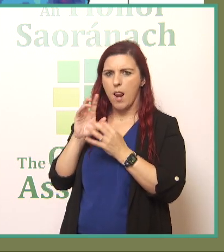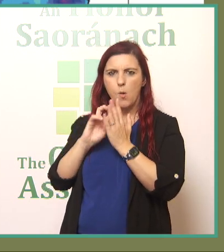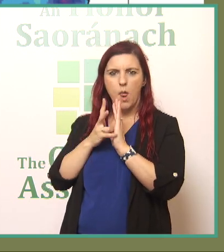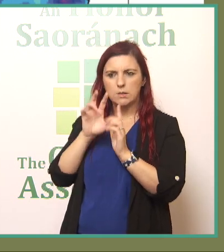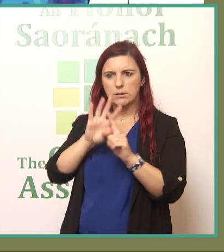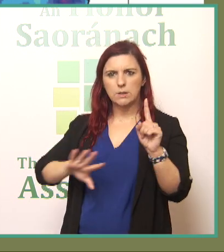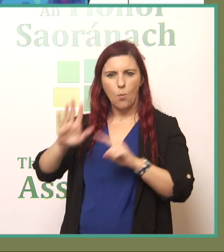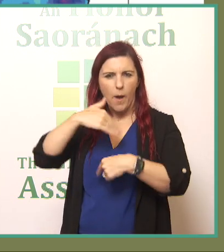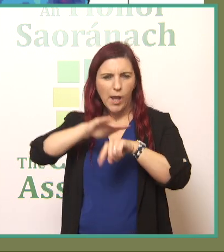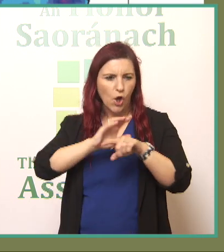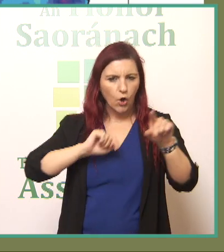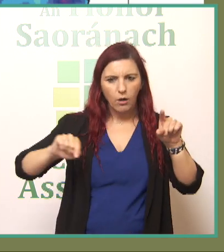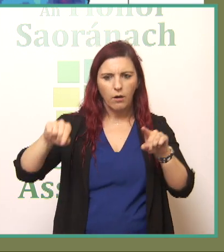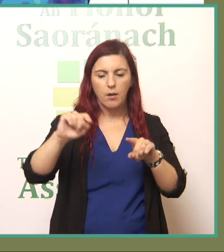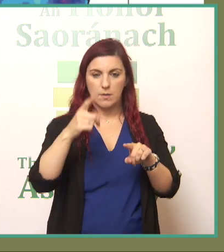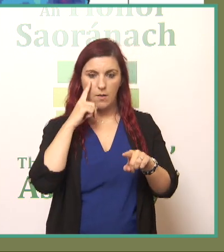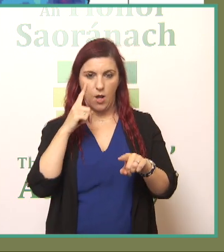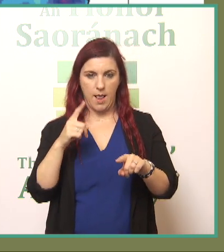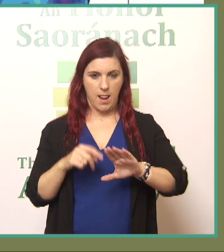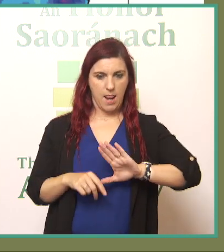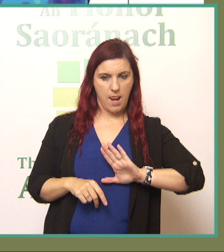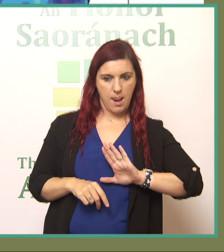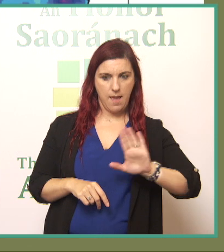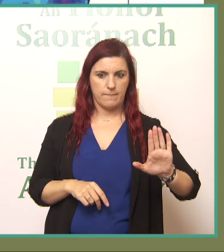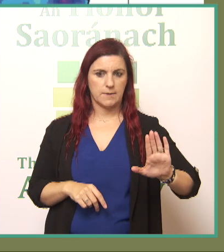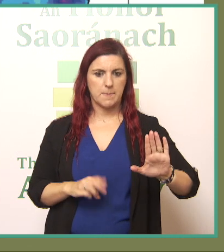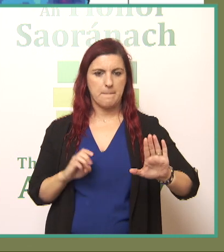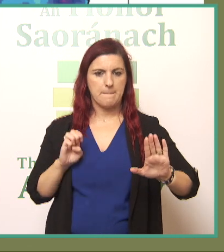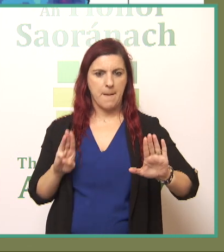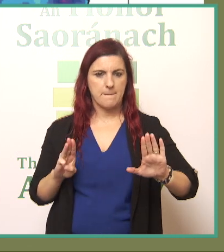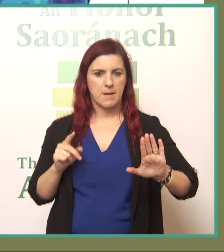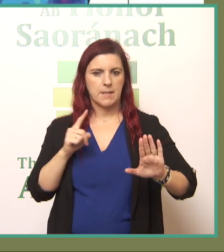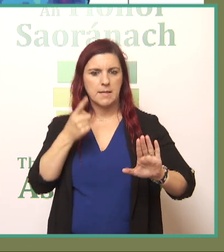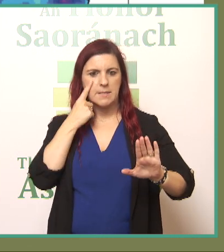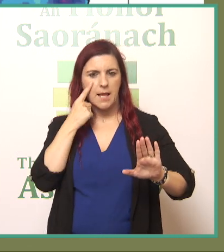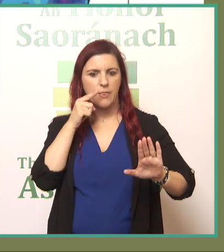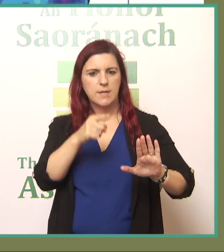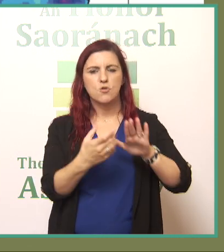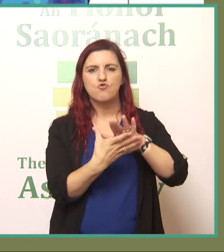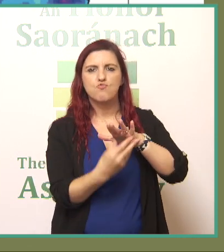look to the the map on your left there you can see this is the the drainage map of Ireland so